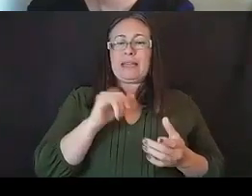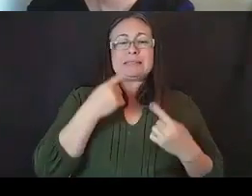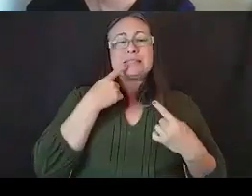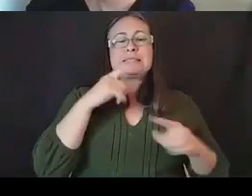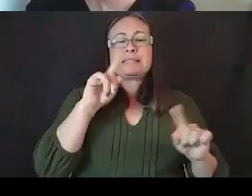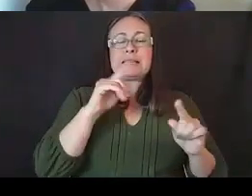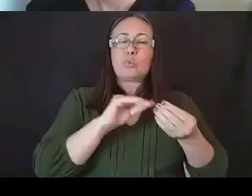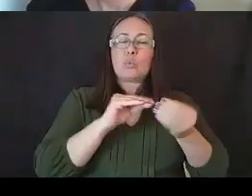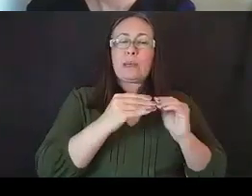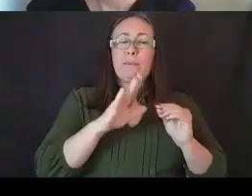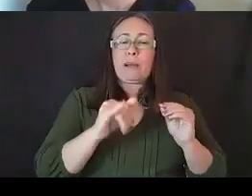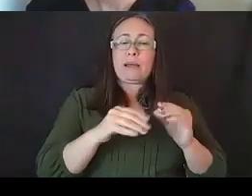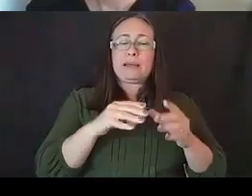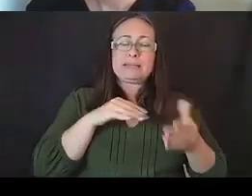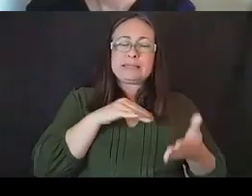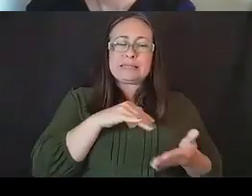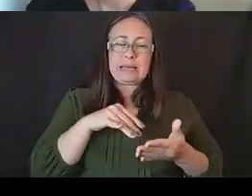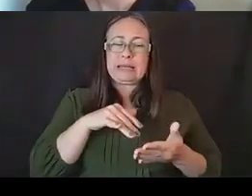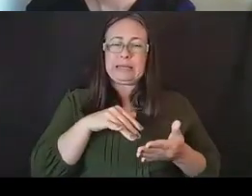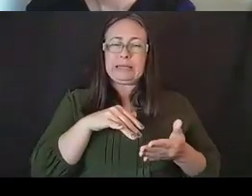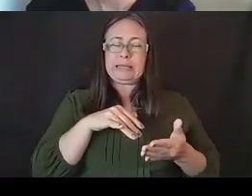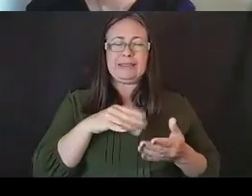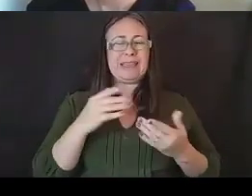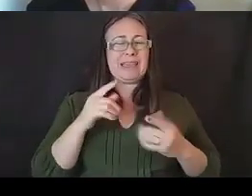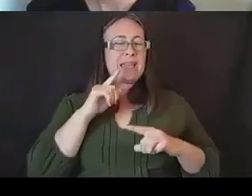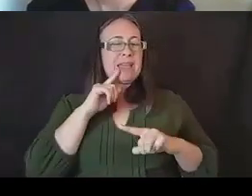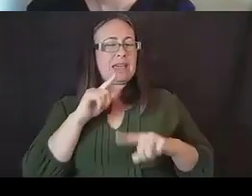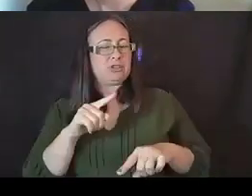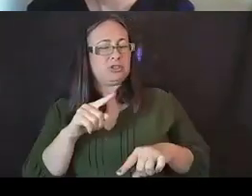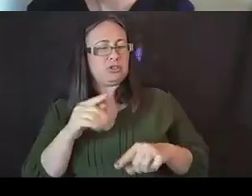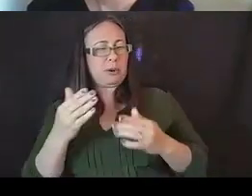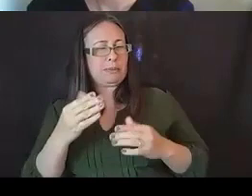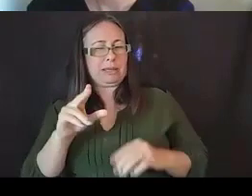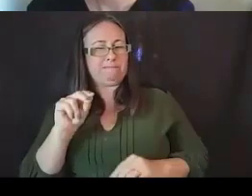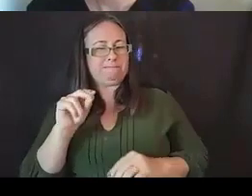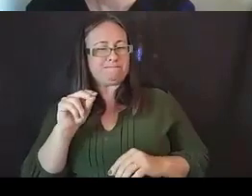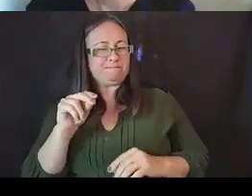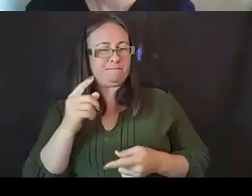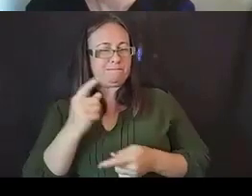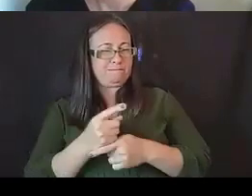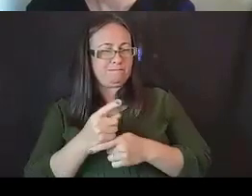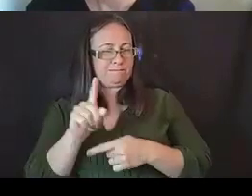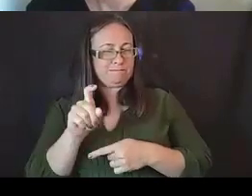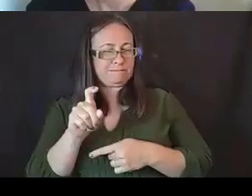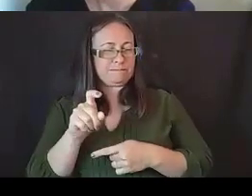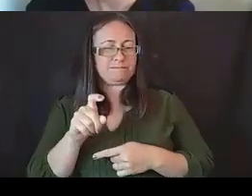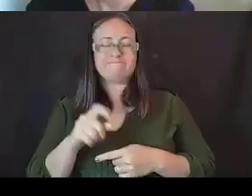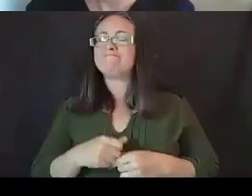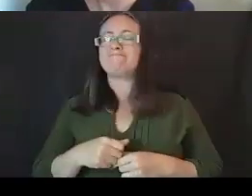and the answer would probably be we don't by study section, right? Cindy Danielson: Yeah, by individual study section